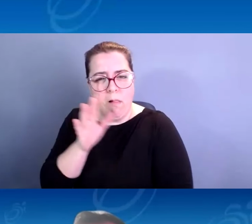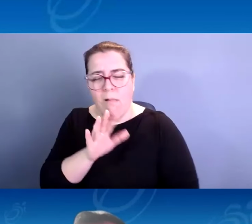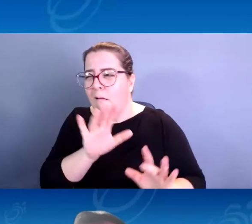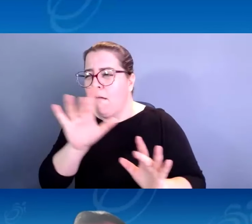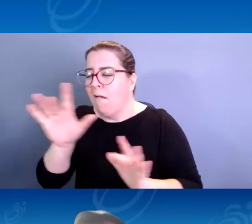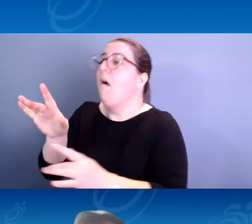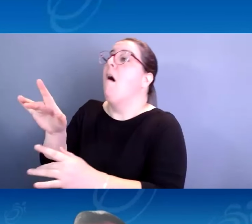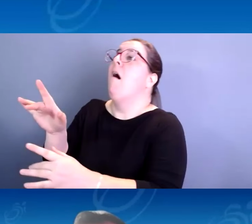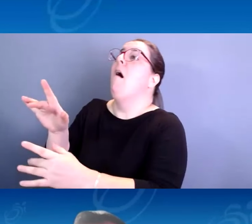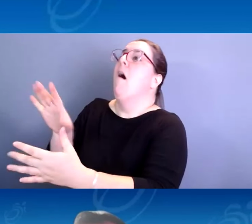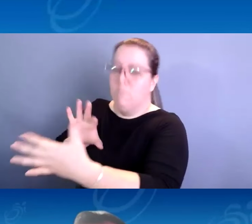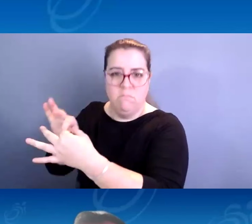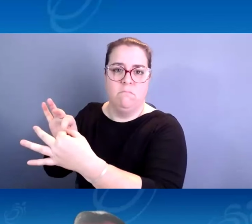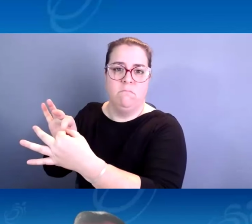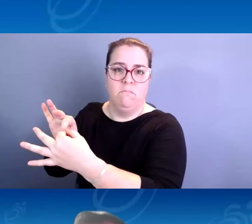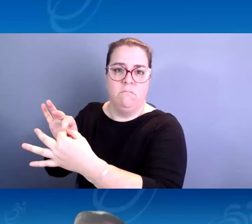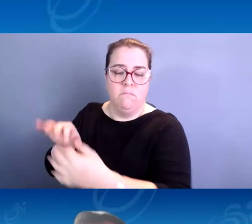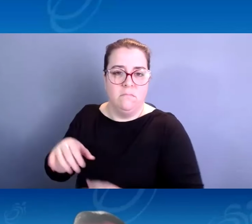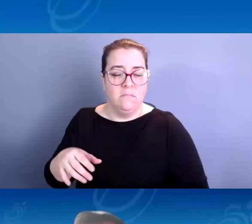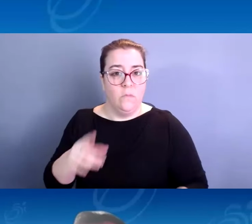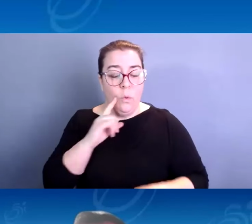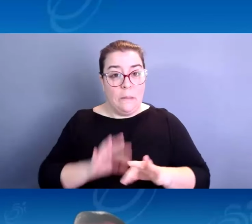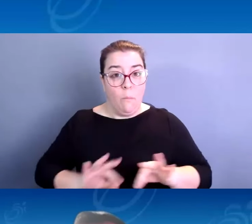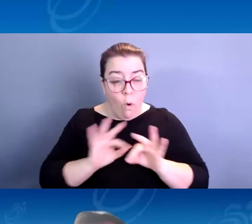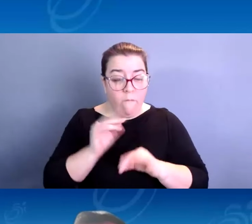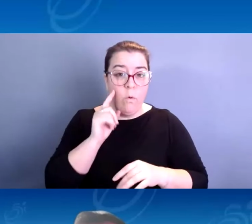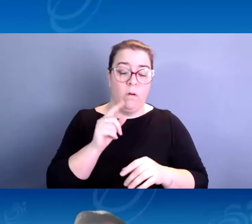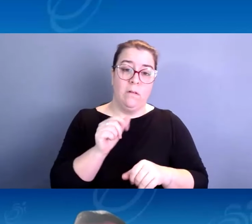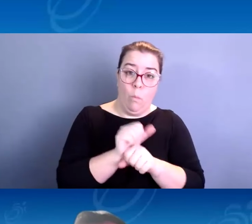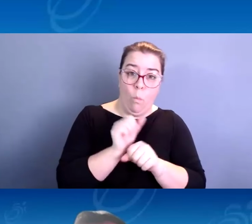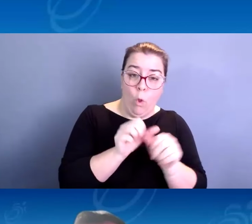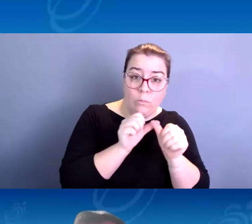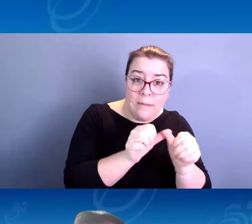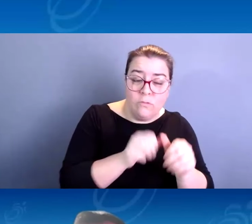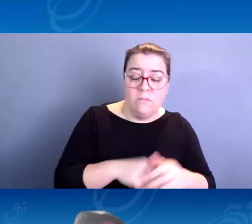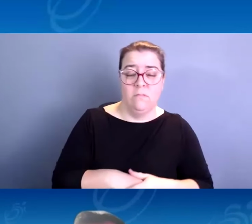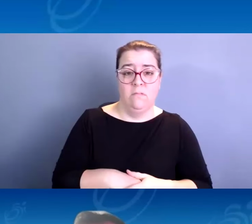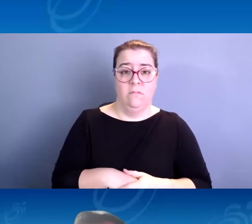It becomes a problem in terms of employee recruitment. If those cultural values of the company